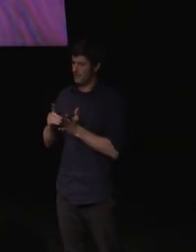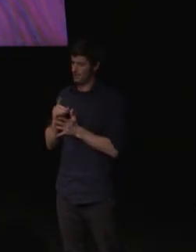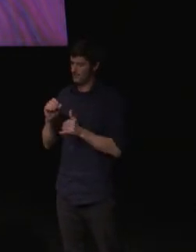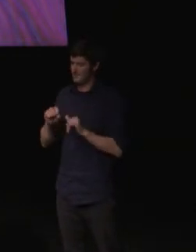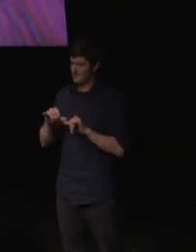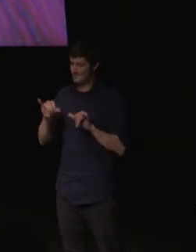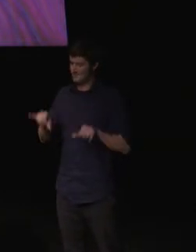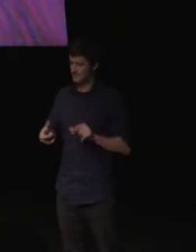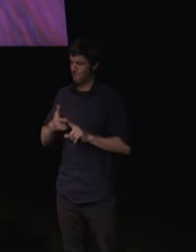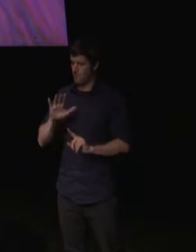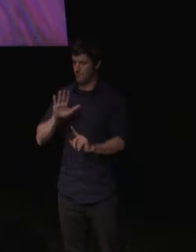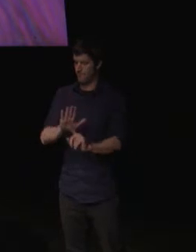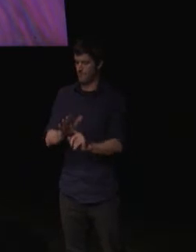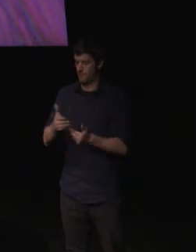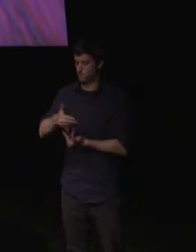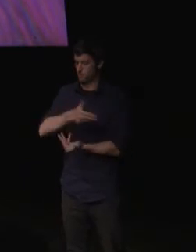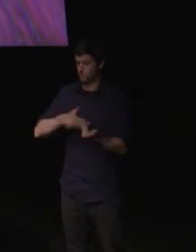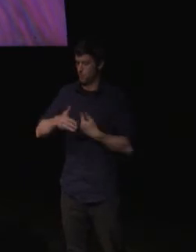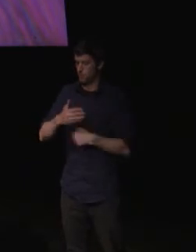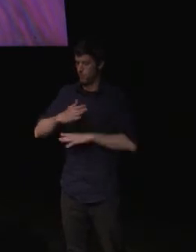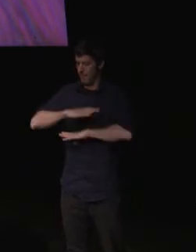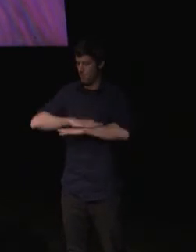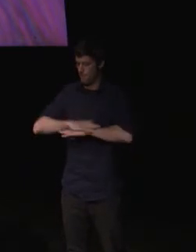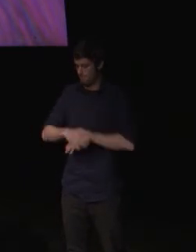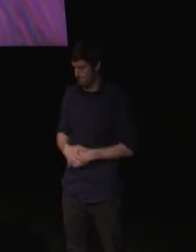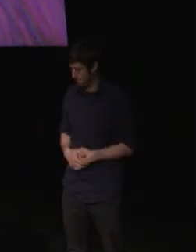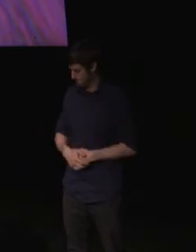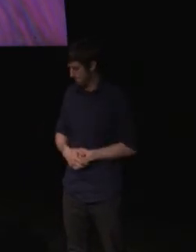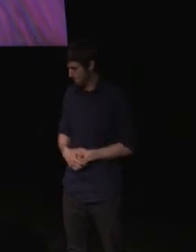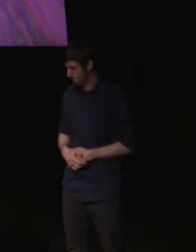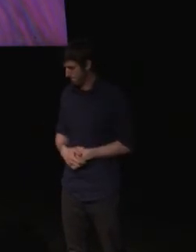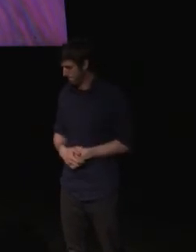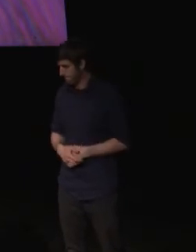And once all users have their descriptor, they can join the network and do interesting things.